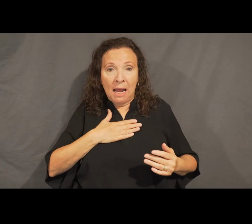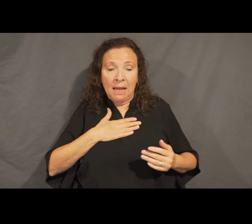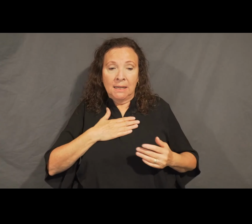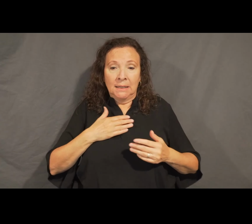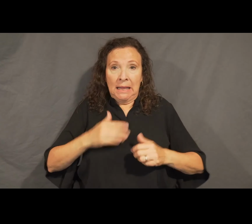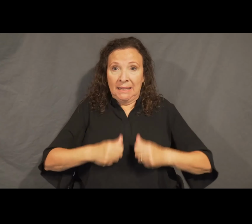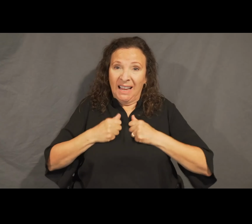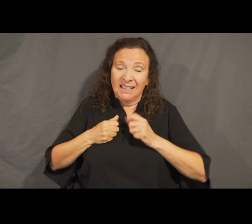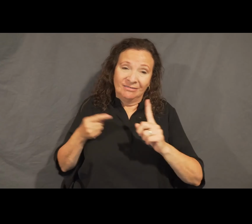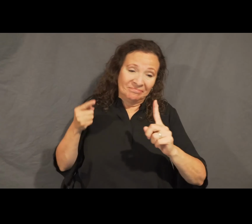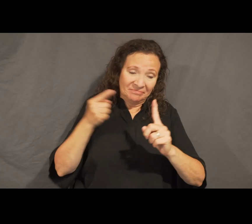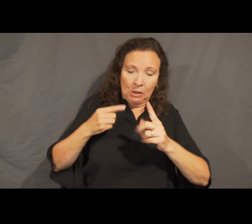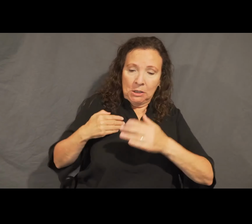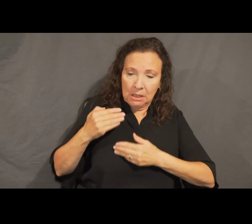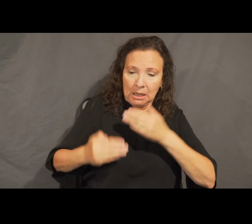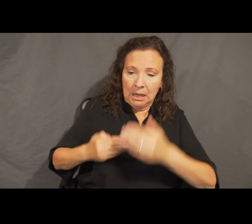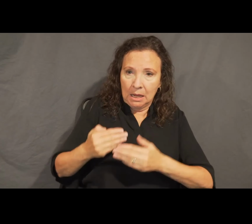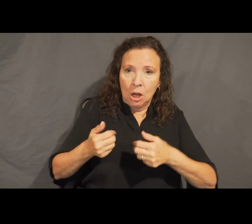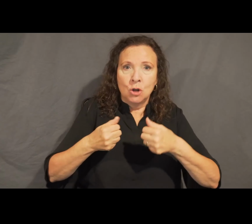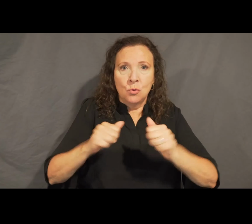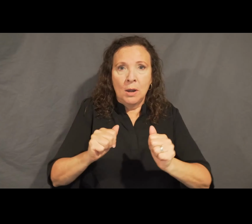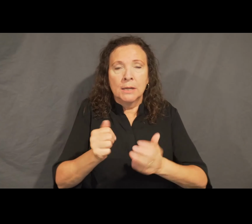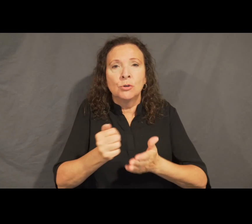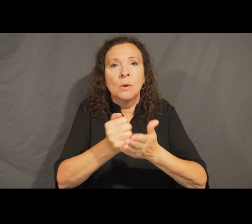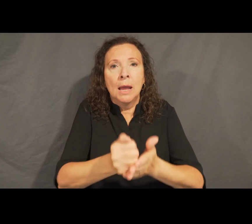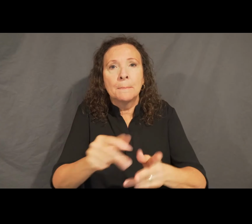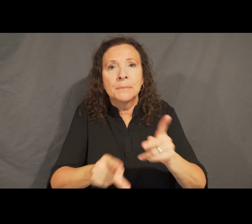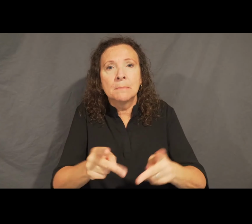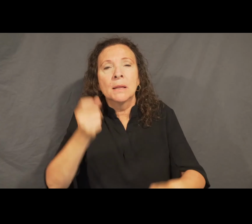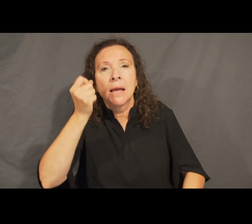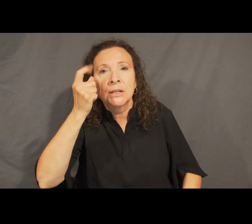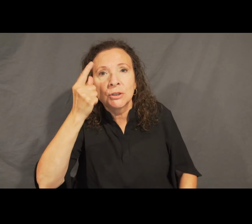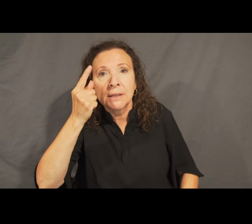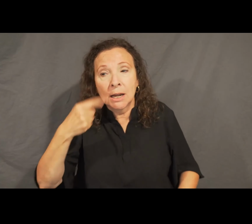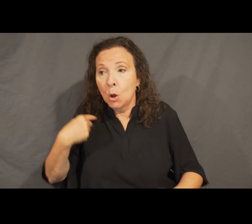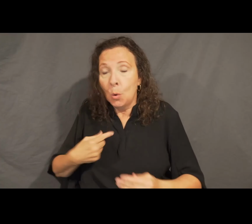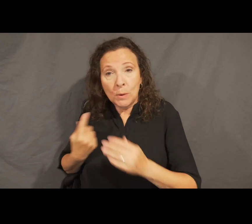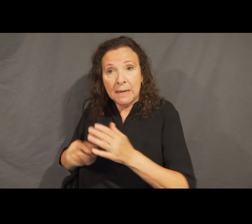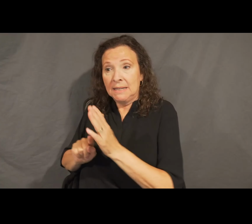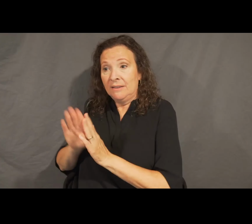understand how we translate this knowledge that we have developed into this new space,